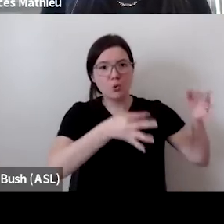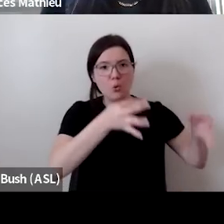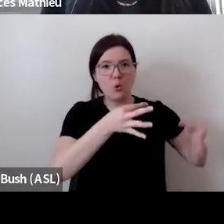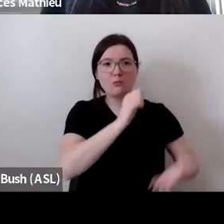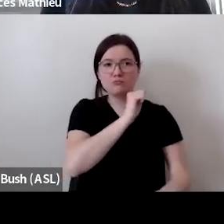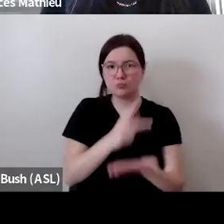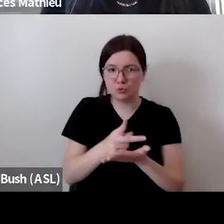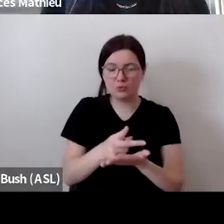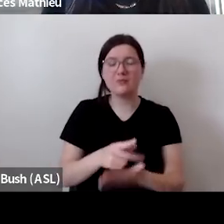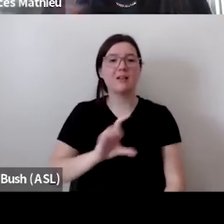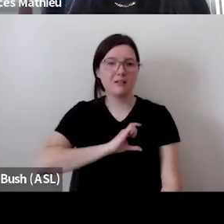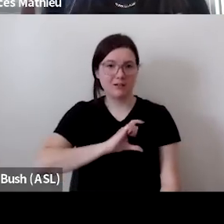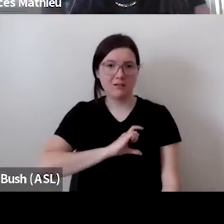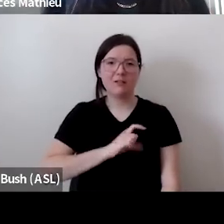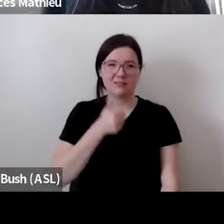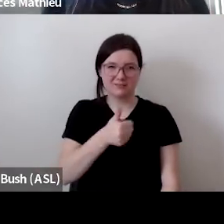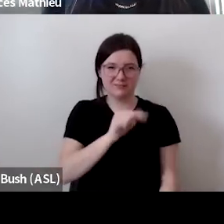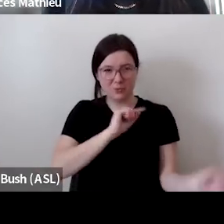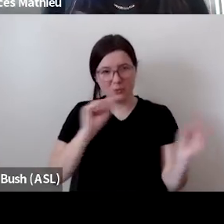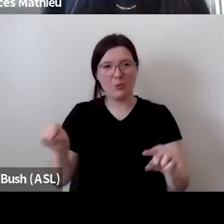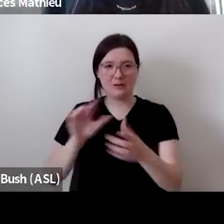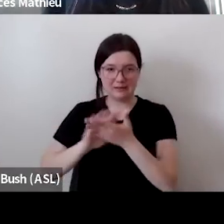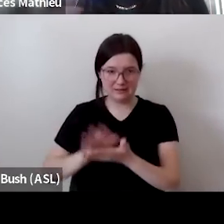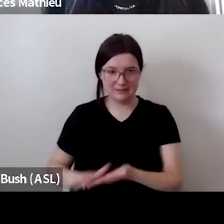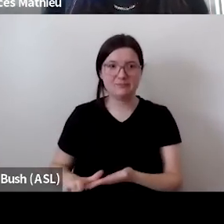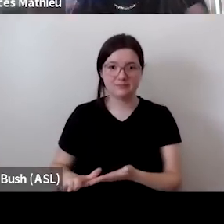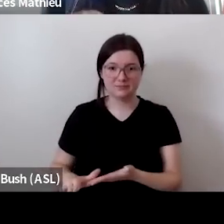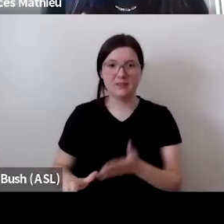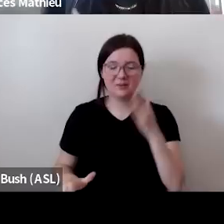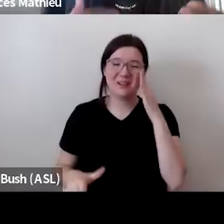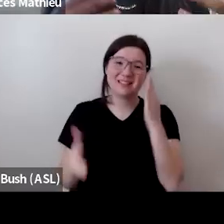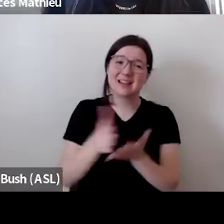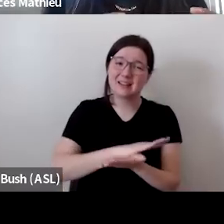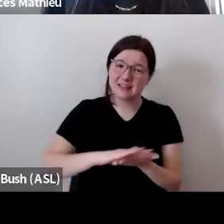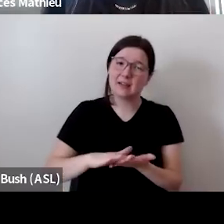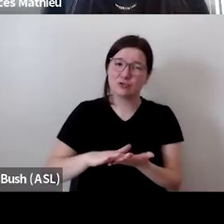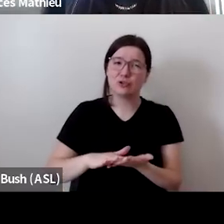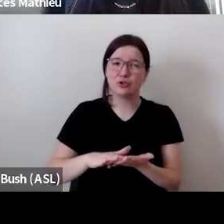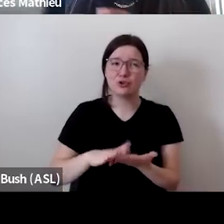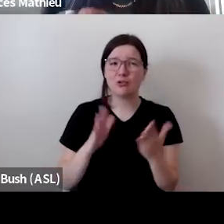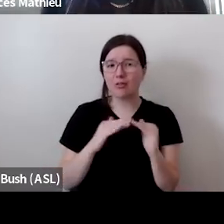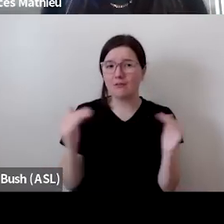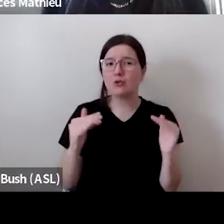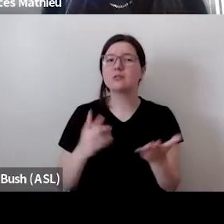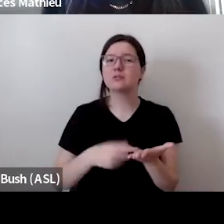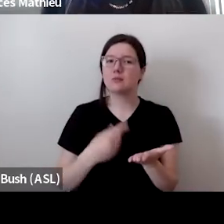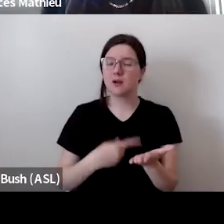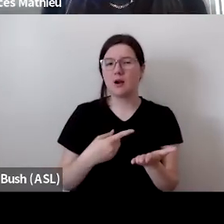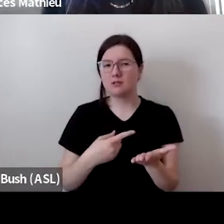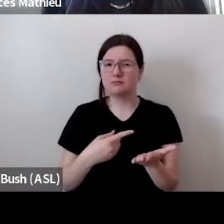Sanity, levels of sanitation and things of that nature can sometimes be subjective. So we wanna make sure when we get to that stage it's